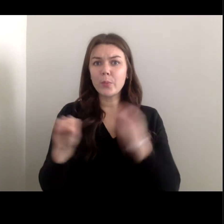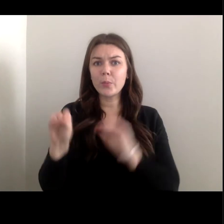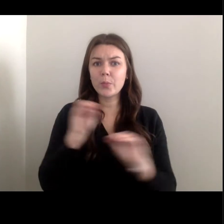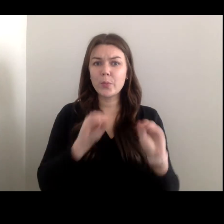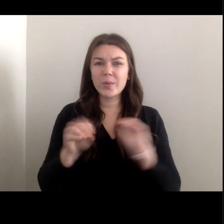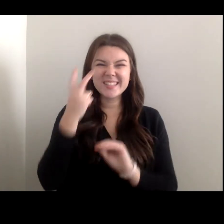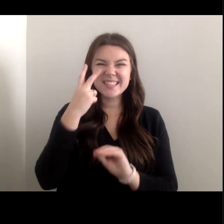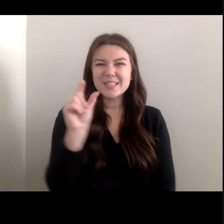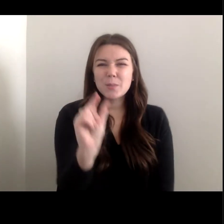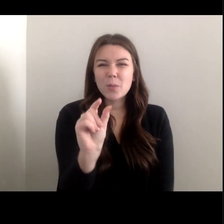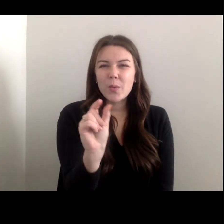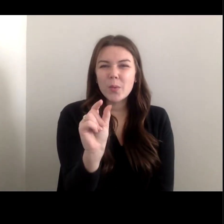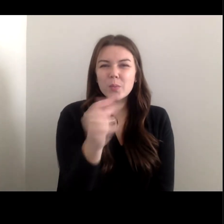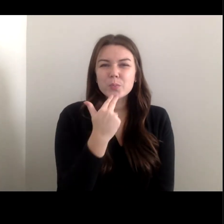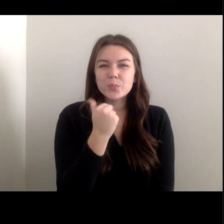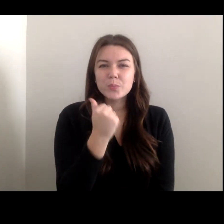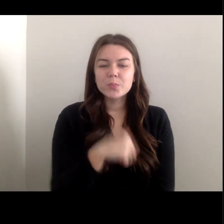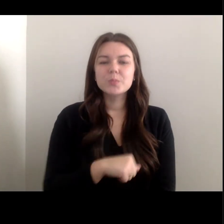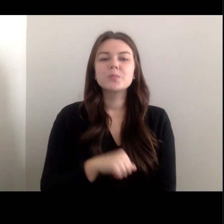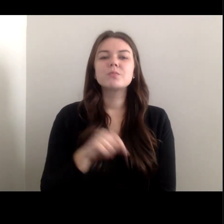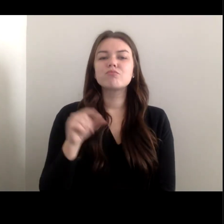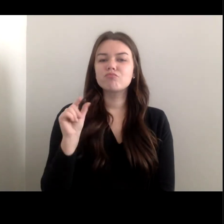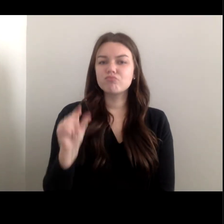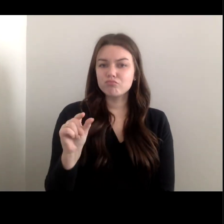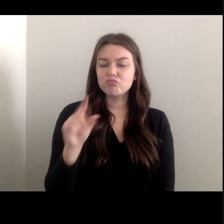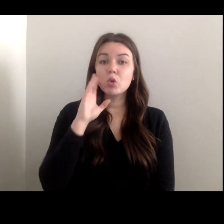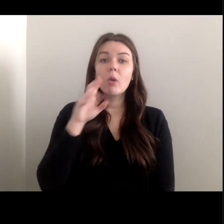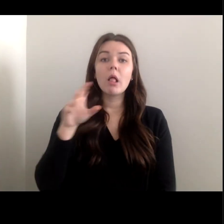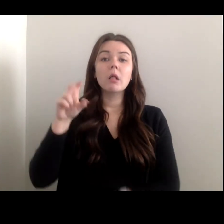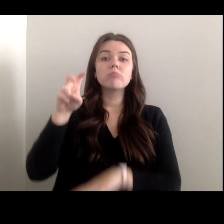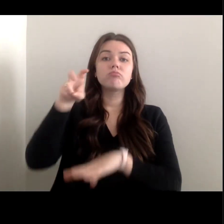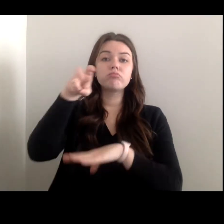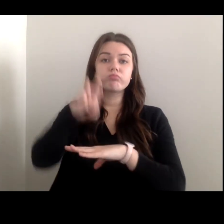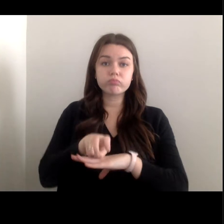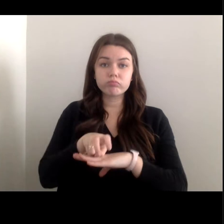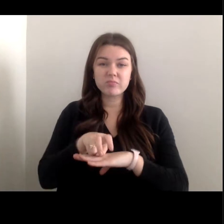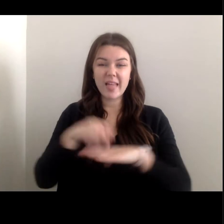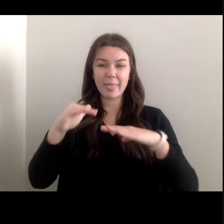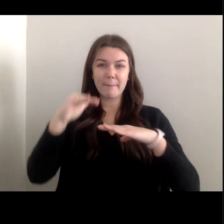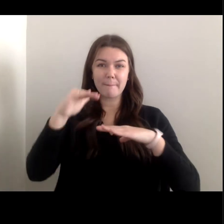So these juveniles basically settle on the ocean floor, even smaller than this.